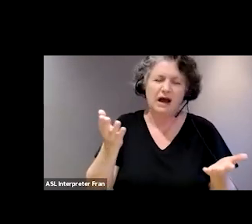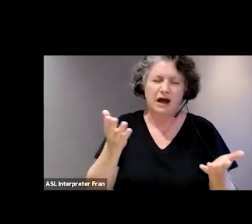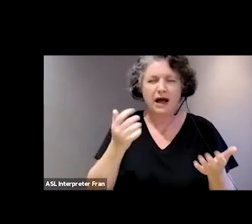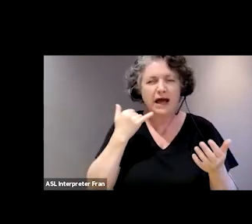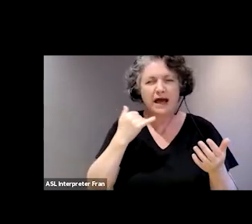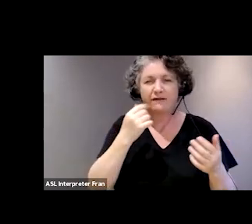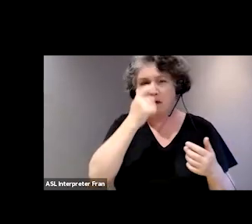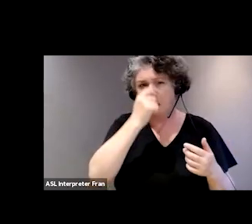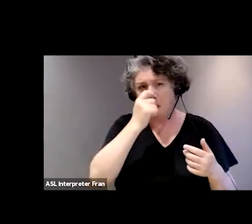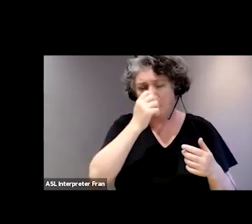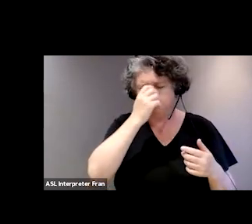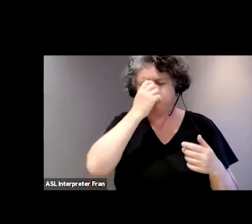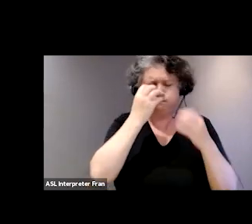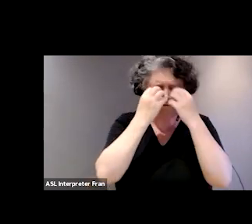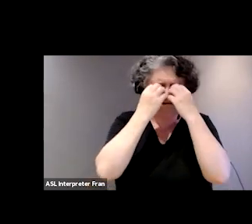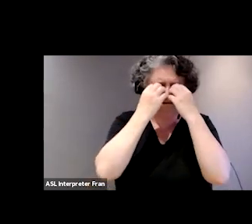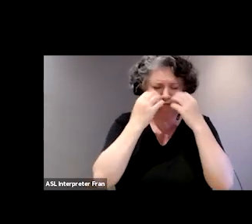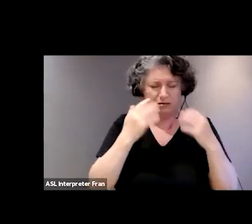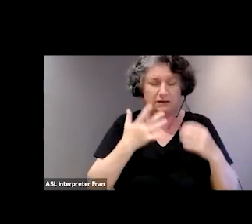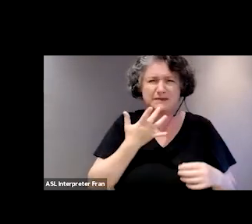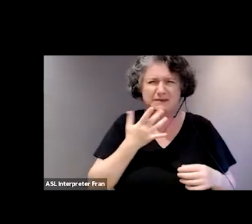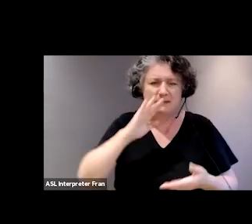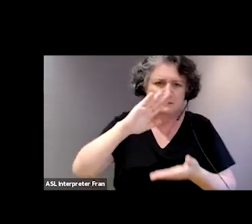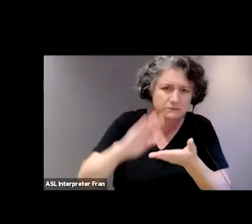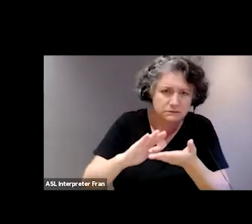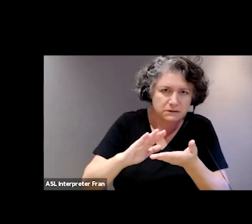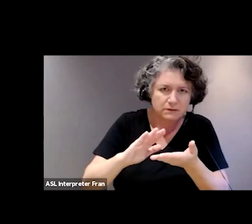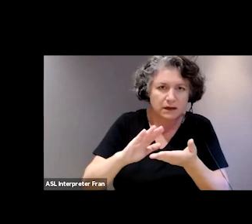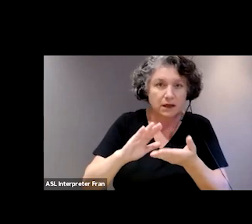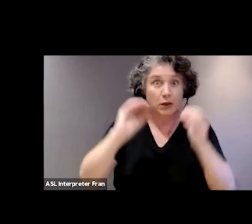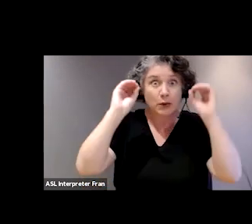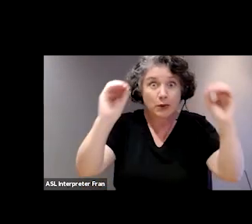right now, the chart does compare it. This is chart I think is from Alberta